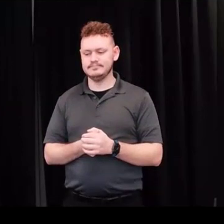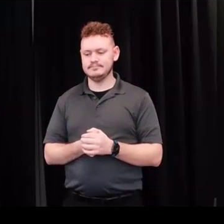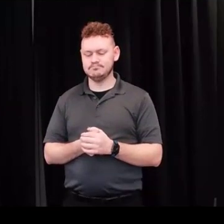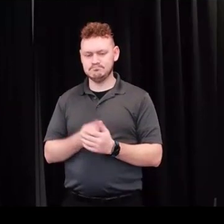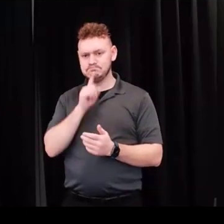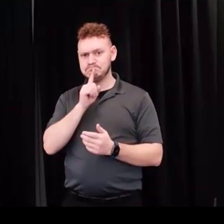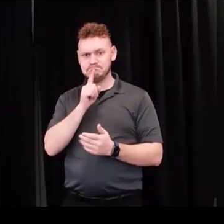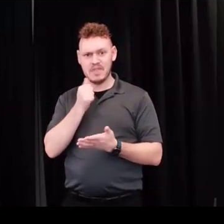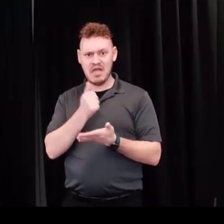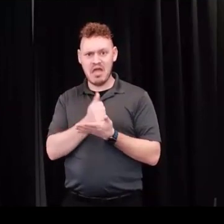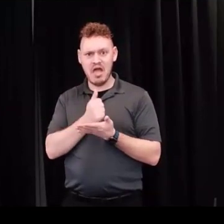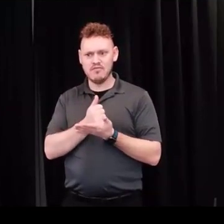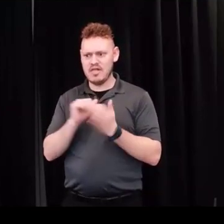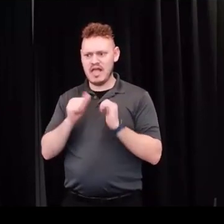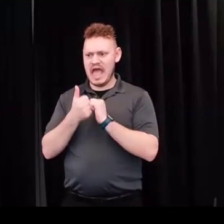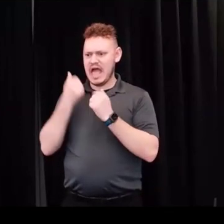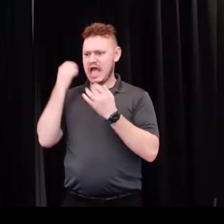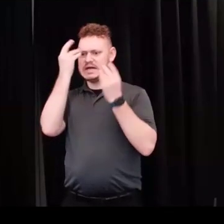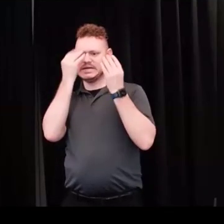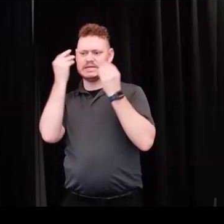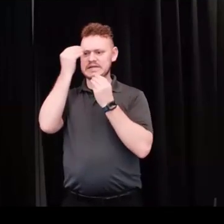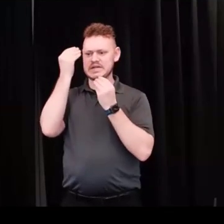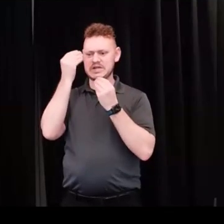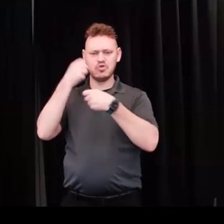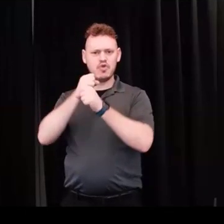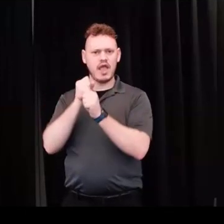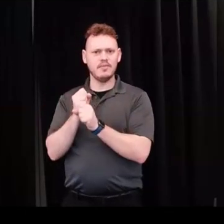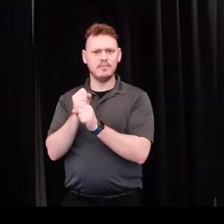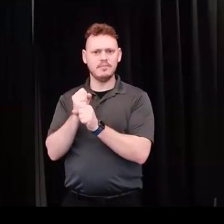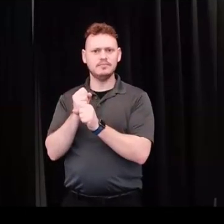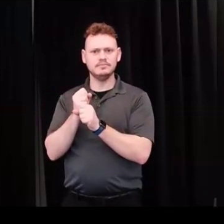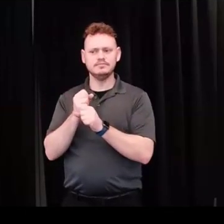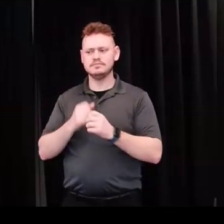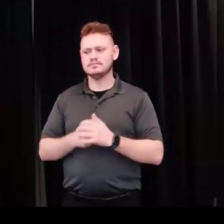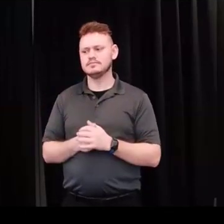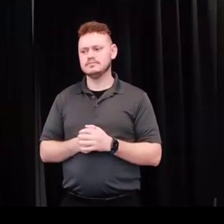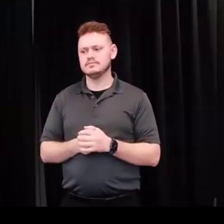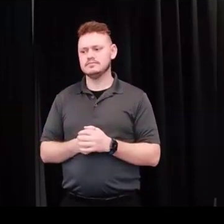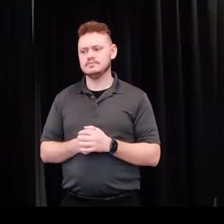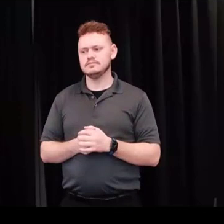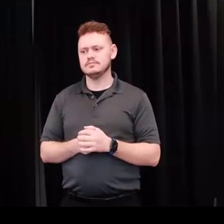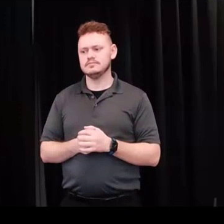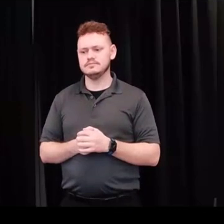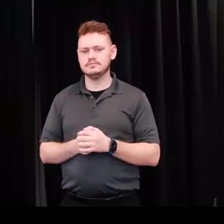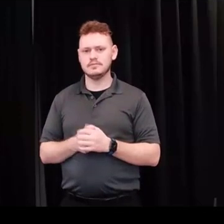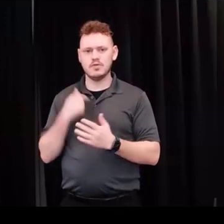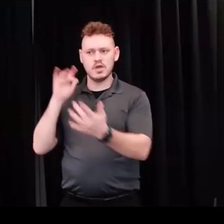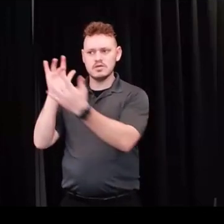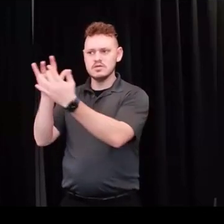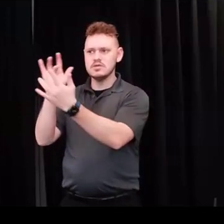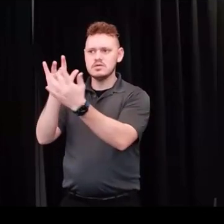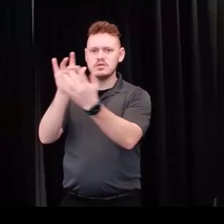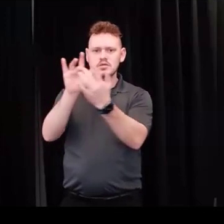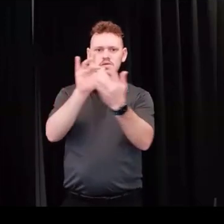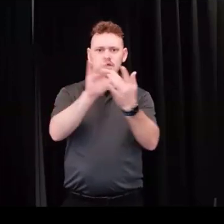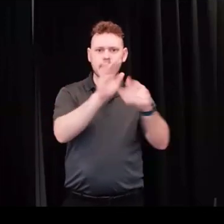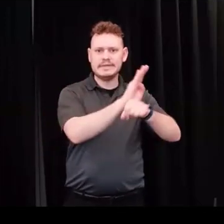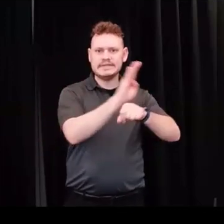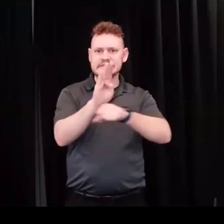think about how do you create them. So, we went to business and industry and actually curated some of